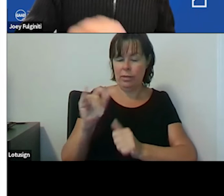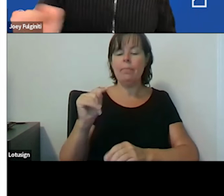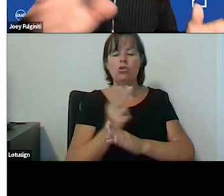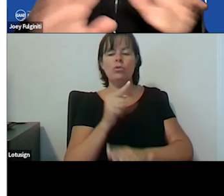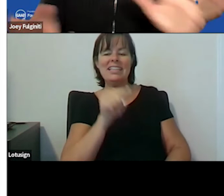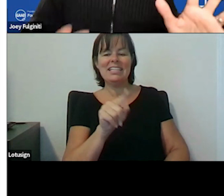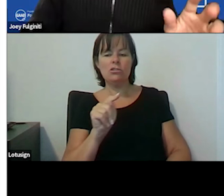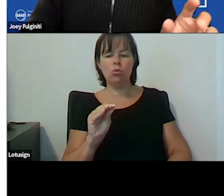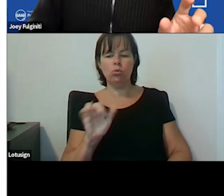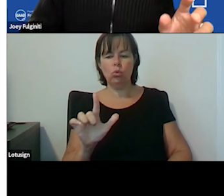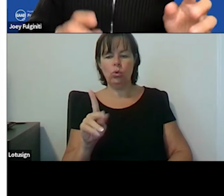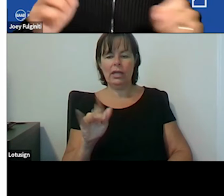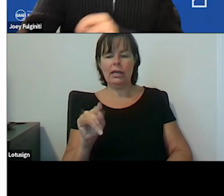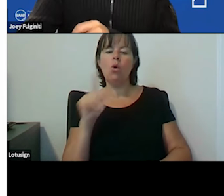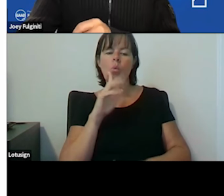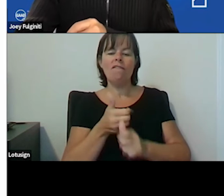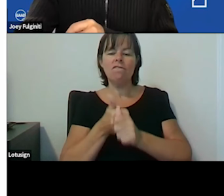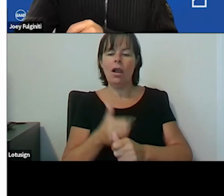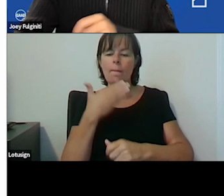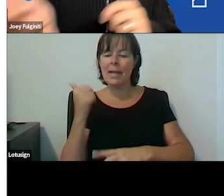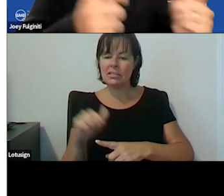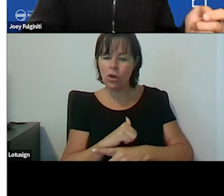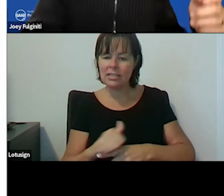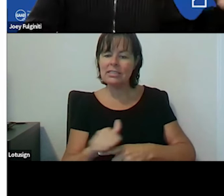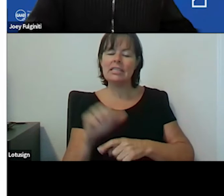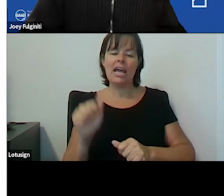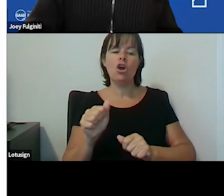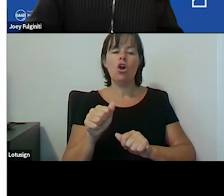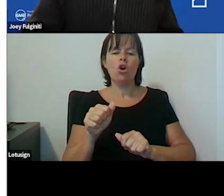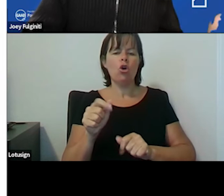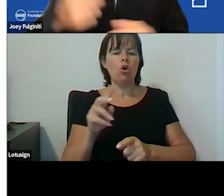using the best practices they can reverse engineer it they can learn they can talk to the sme they